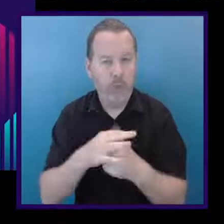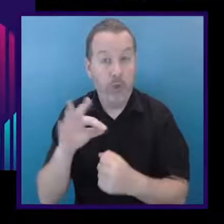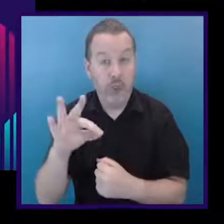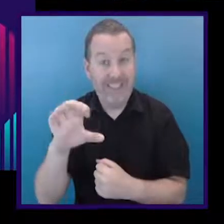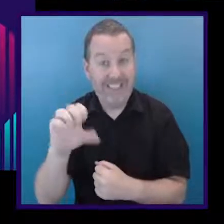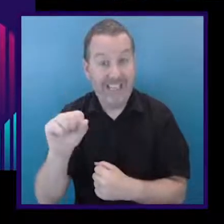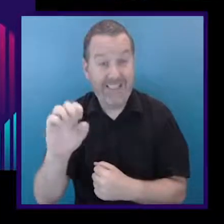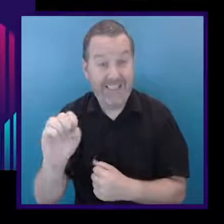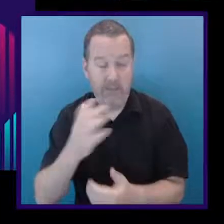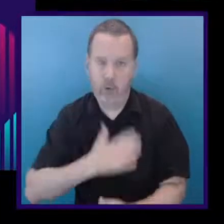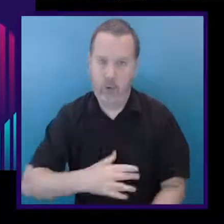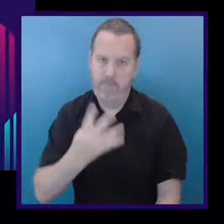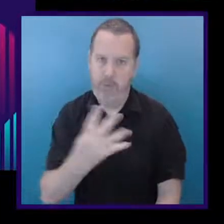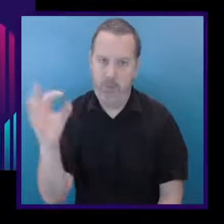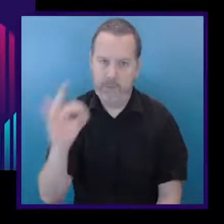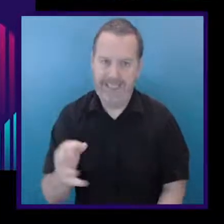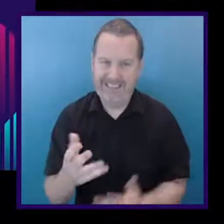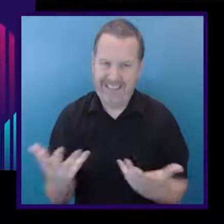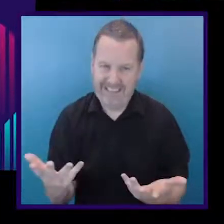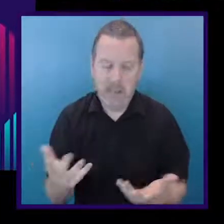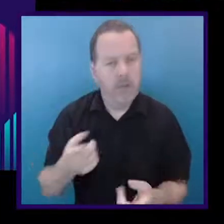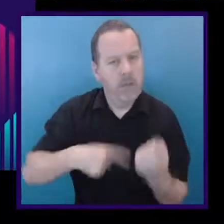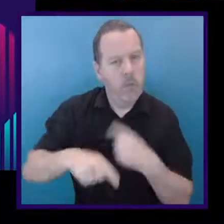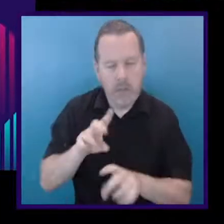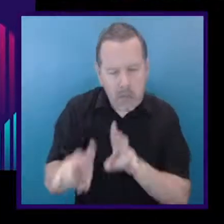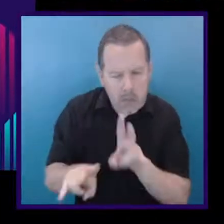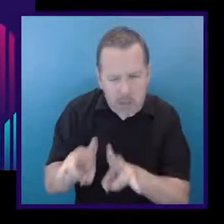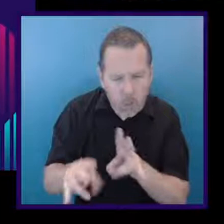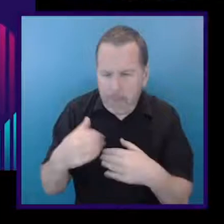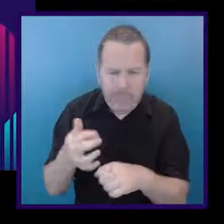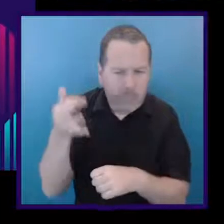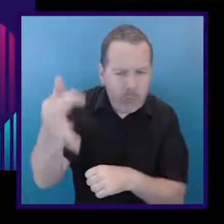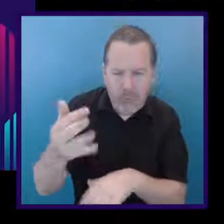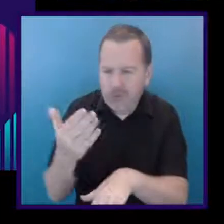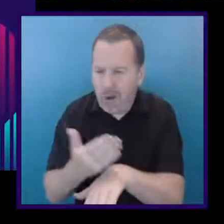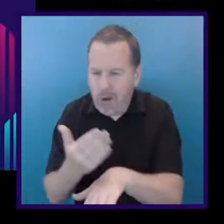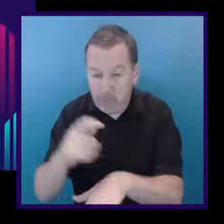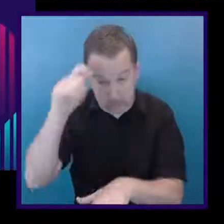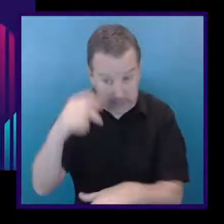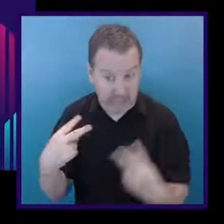around the position of languages in a future career, an overwhelming majority of pupils,